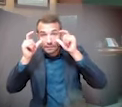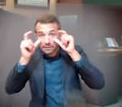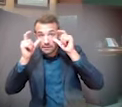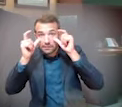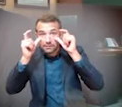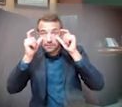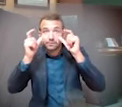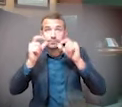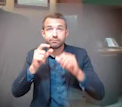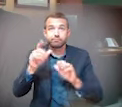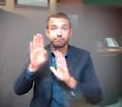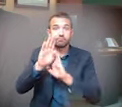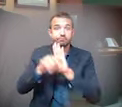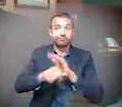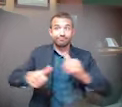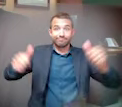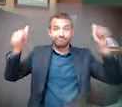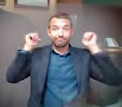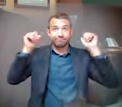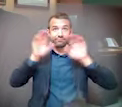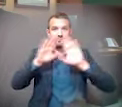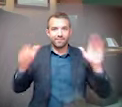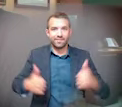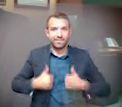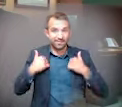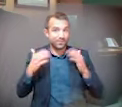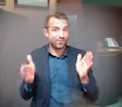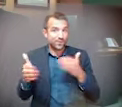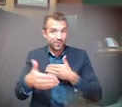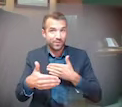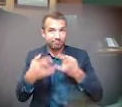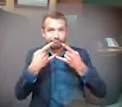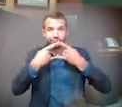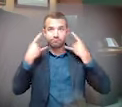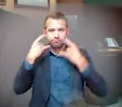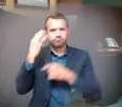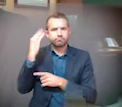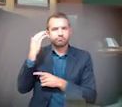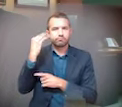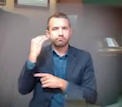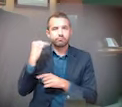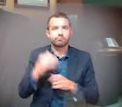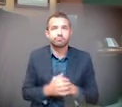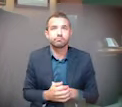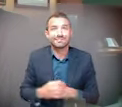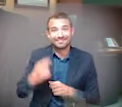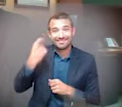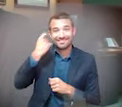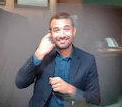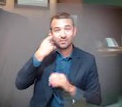and my background is my living room. I am wearing a mask because I had oral surgery the other day